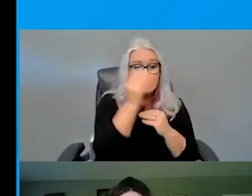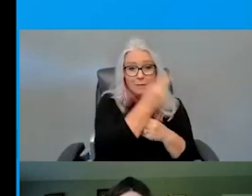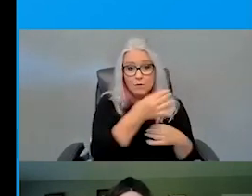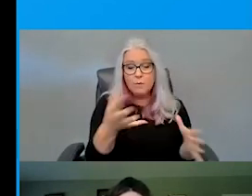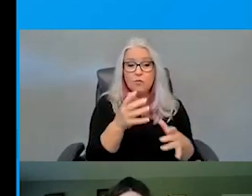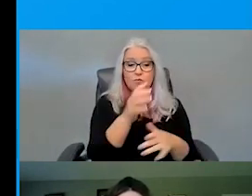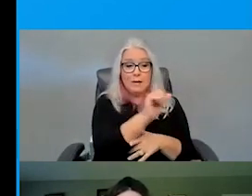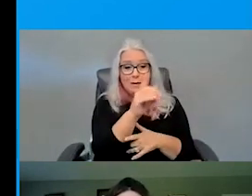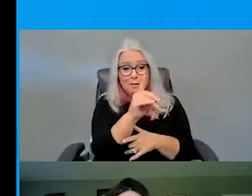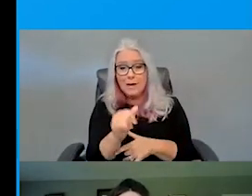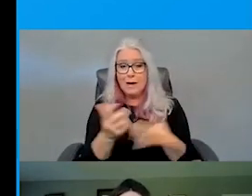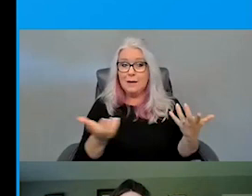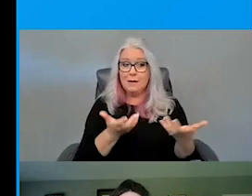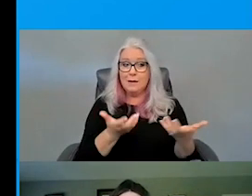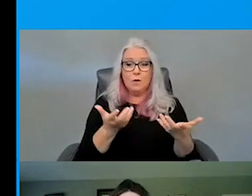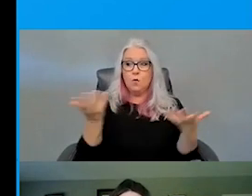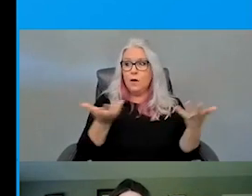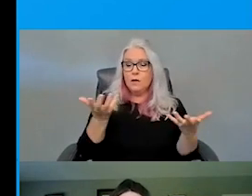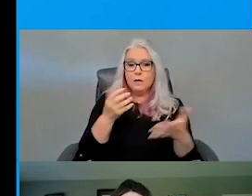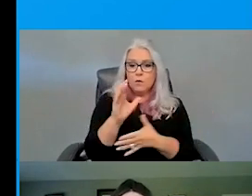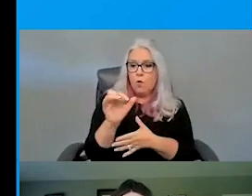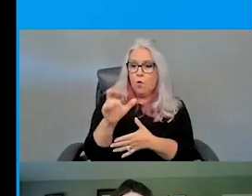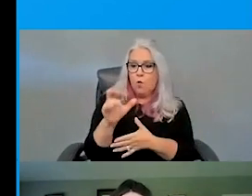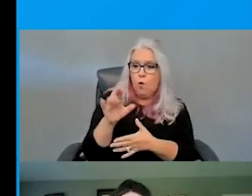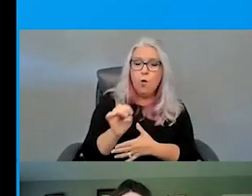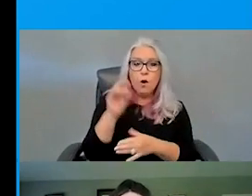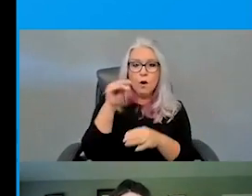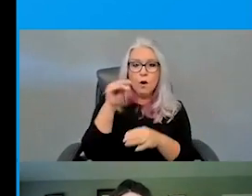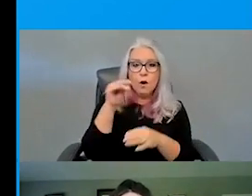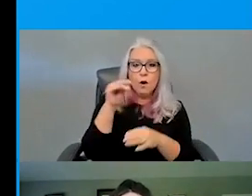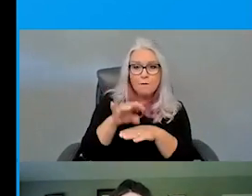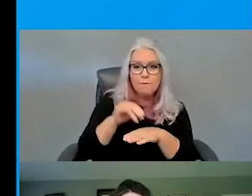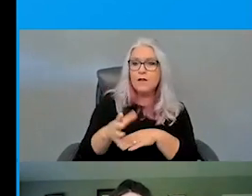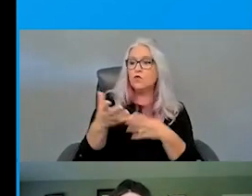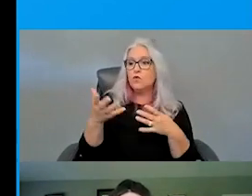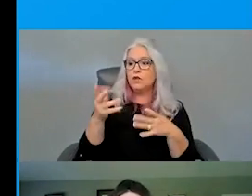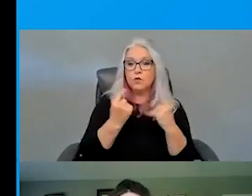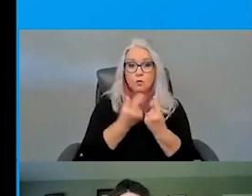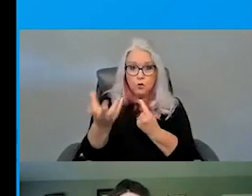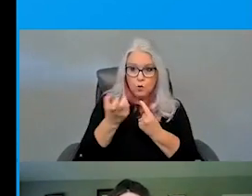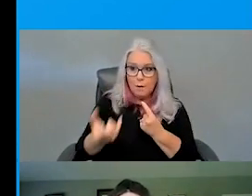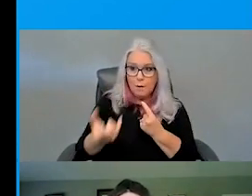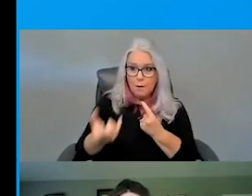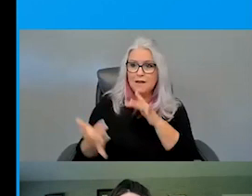What is a core advisory group? You want me to connect with people with disabilities in various formats who are they,